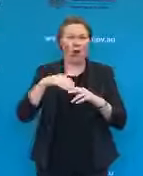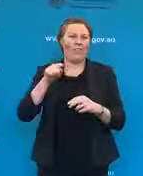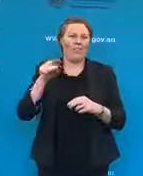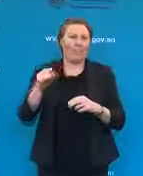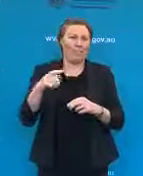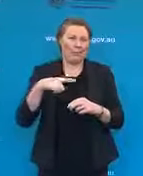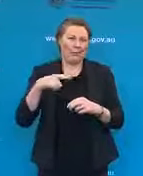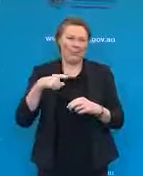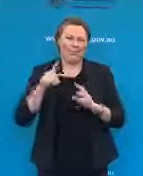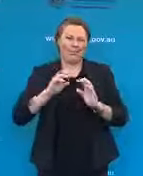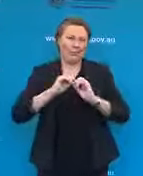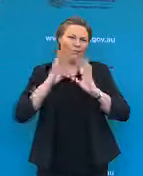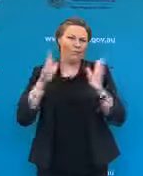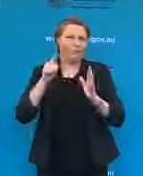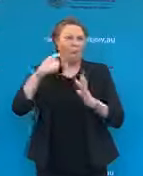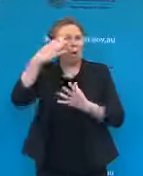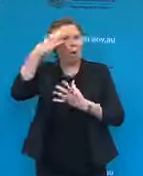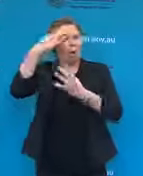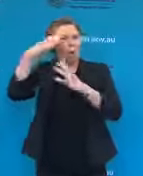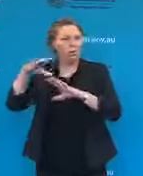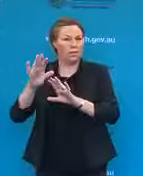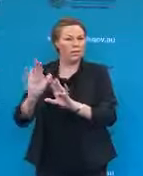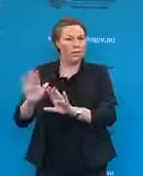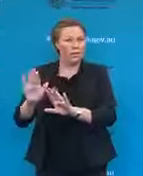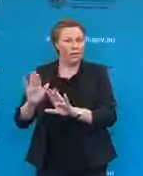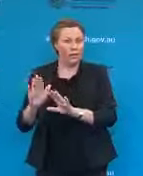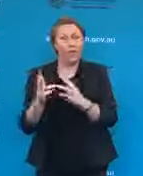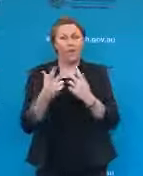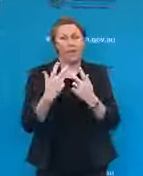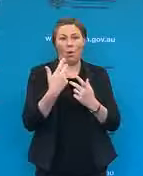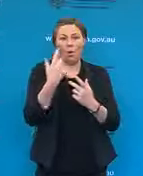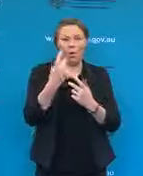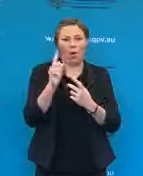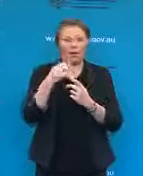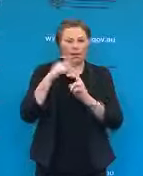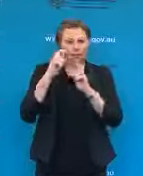detected, in hotel quarantine and 1 under investigation. 16 new cases in